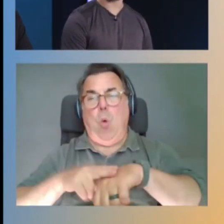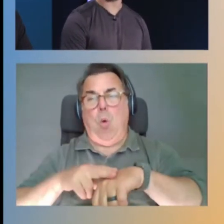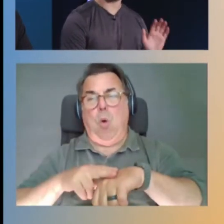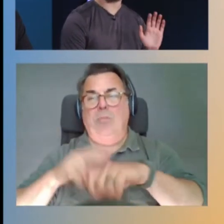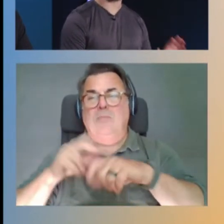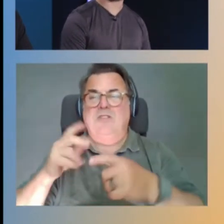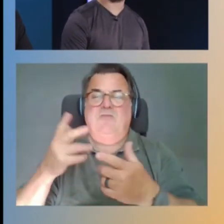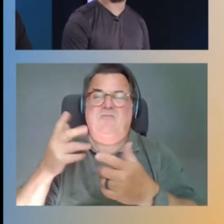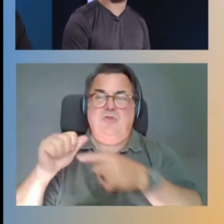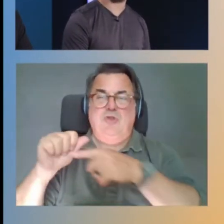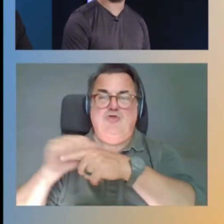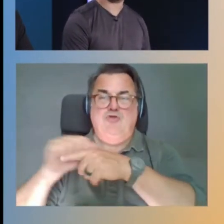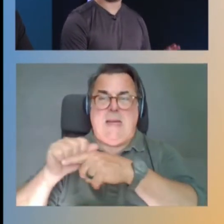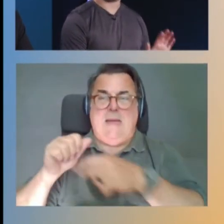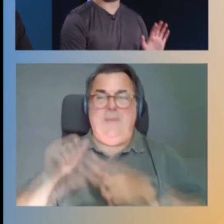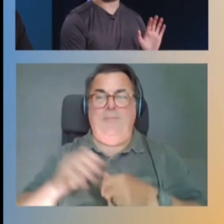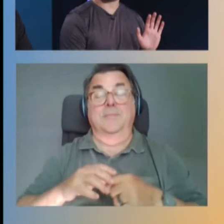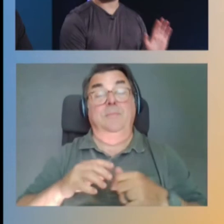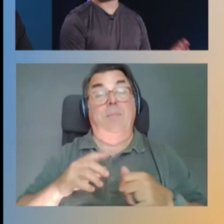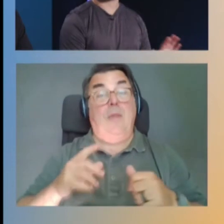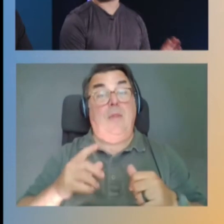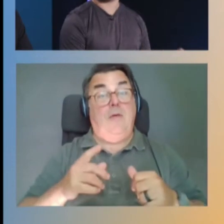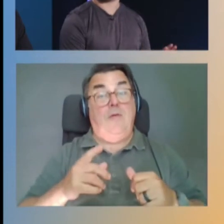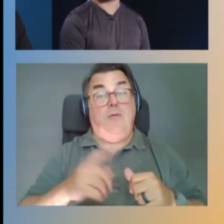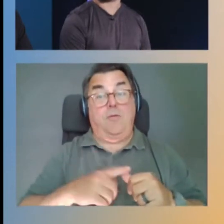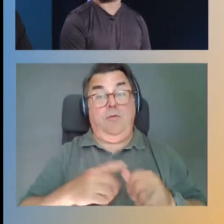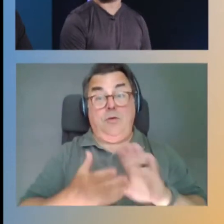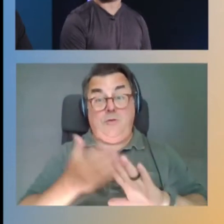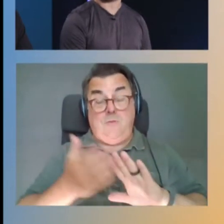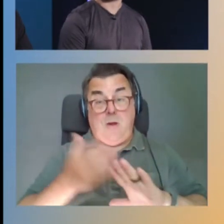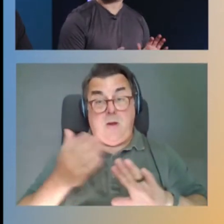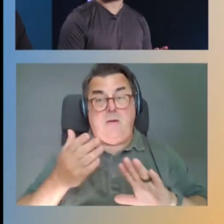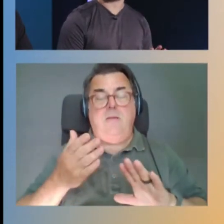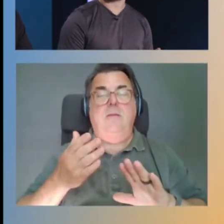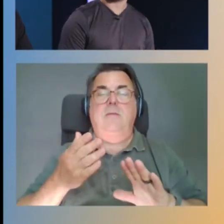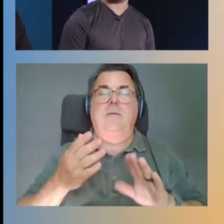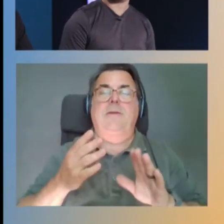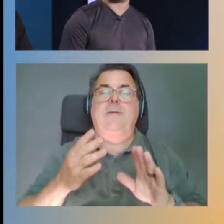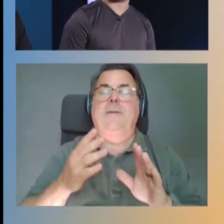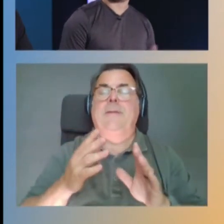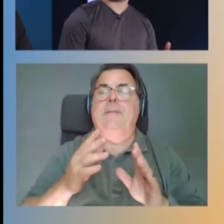Now this first run is extremely conservative. Let me explain what I mean by that.